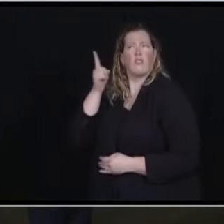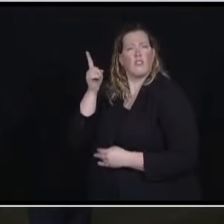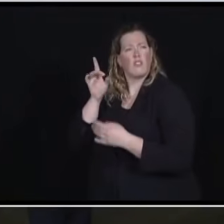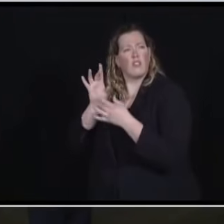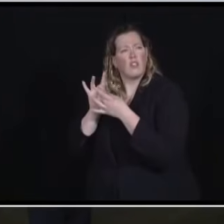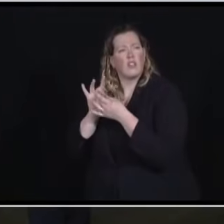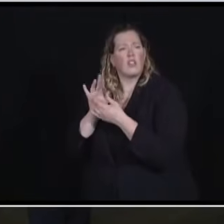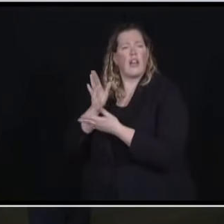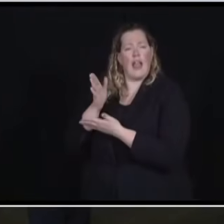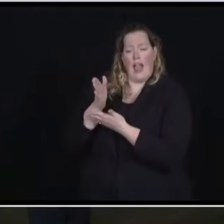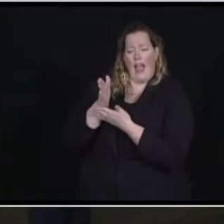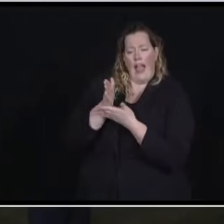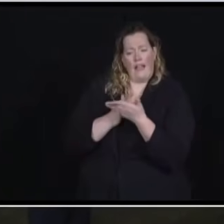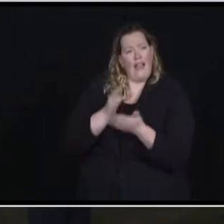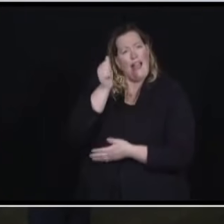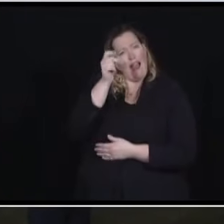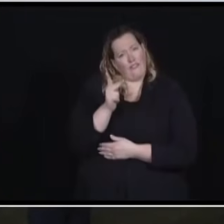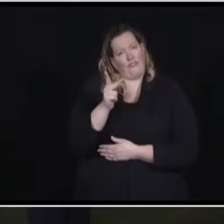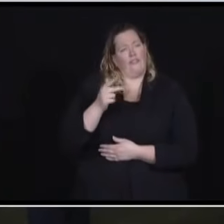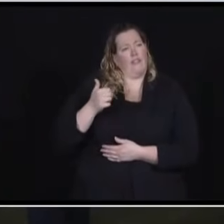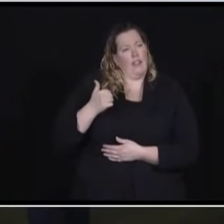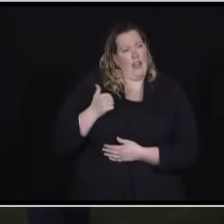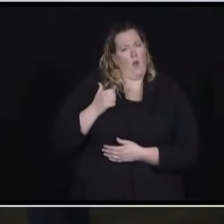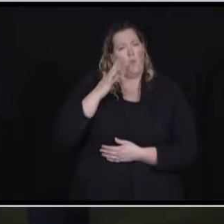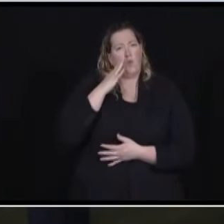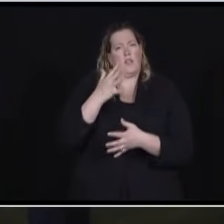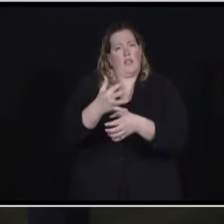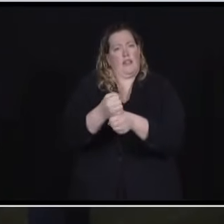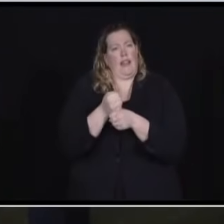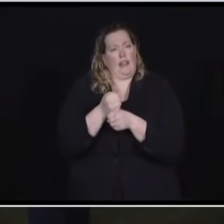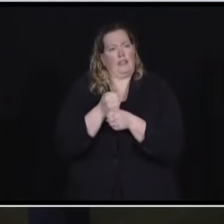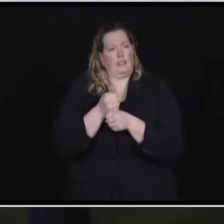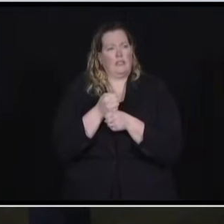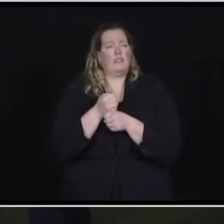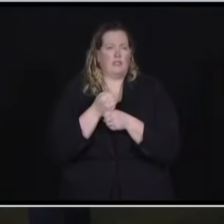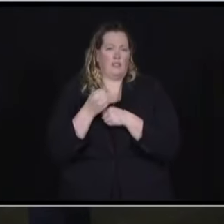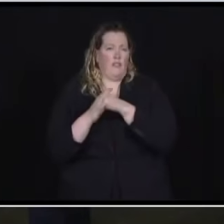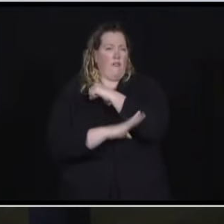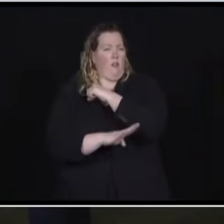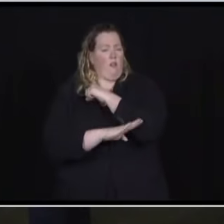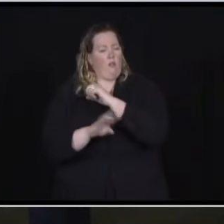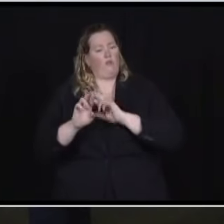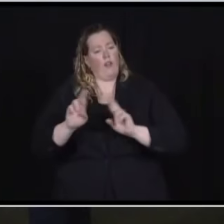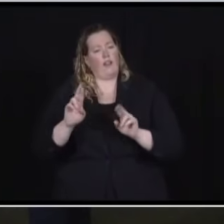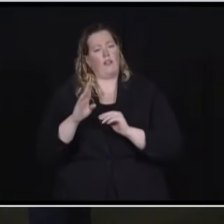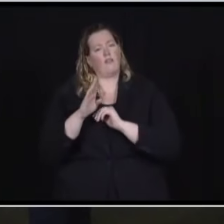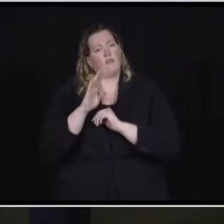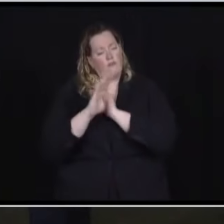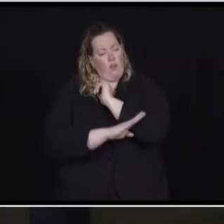given the prime minister said today, expect The population of Canada to be vaccinated and perhaps by September?